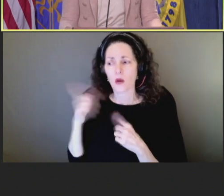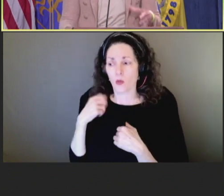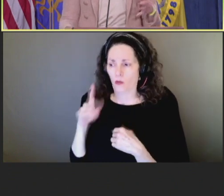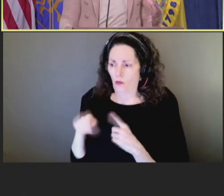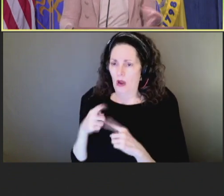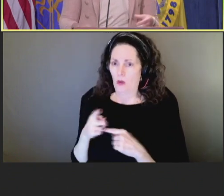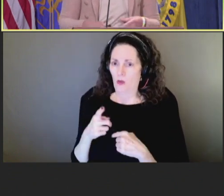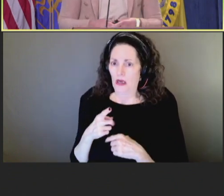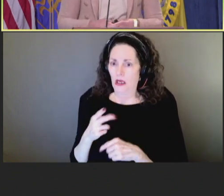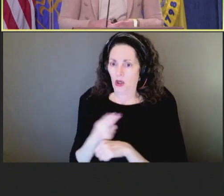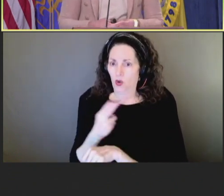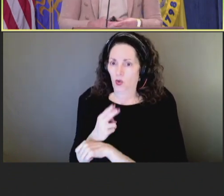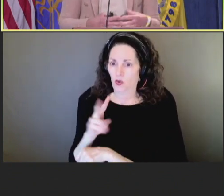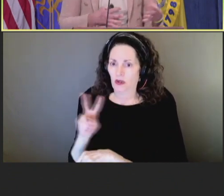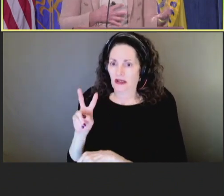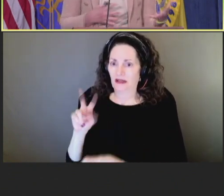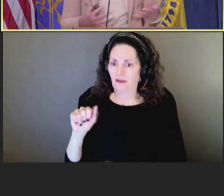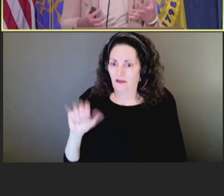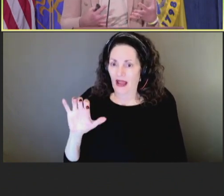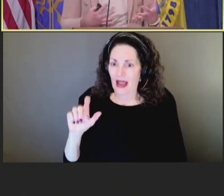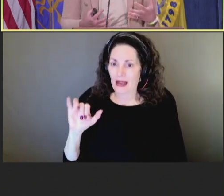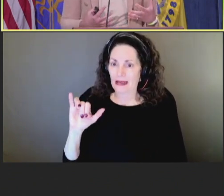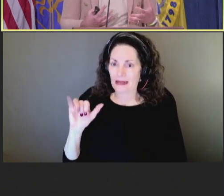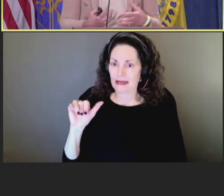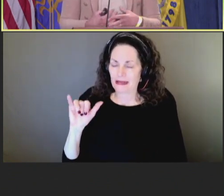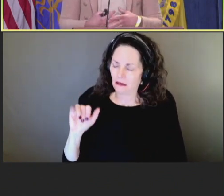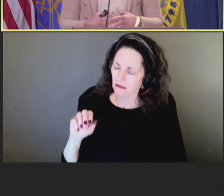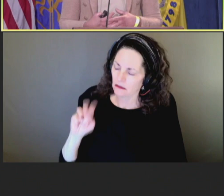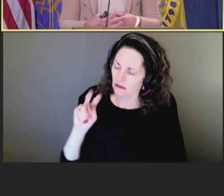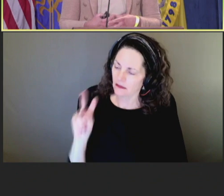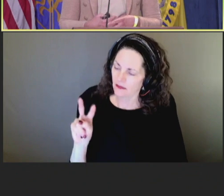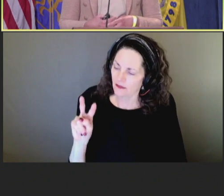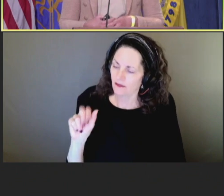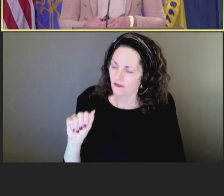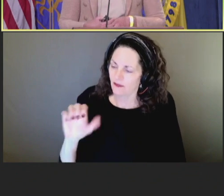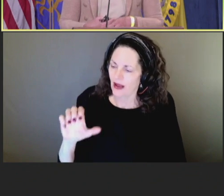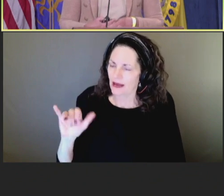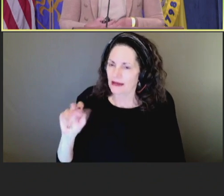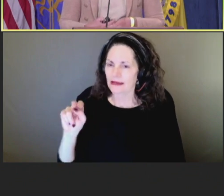I was worried people wouldn't understand that, in the beginning, these cancer vaccines would